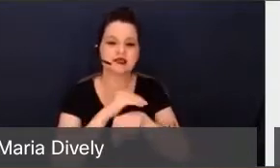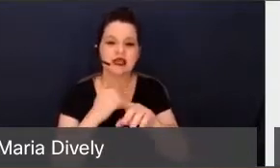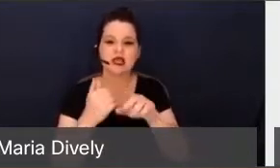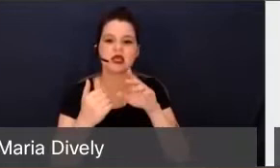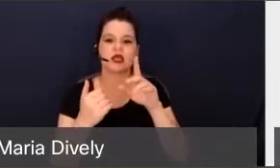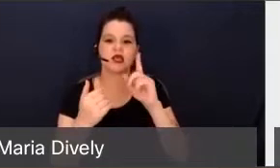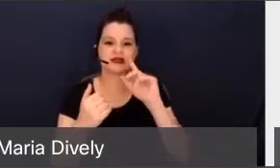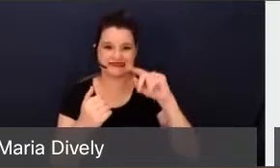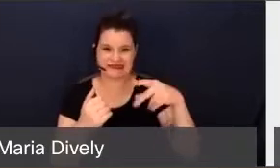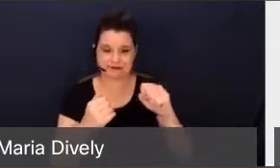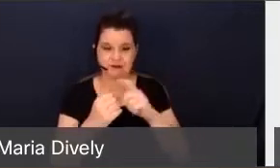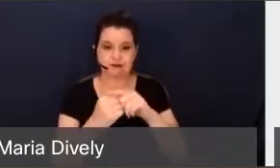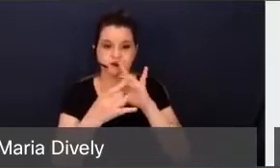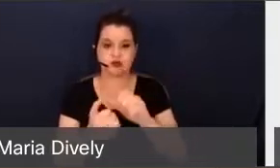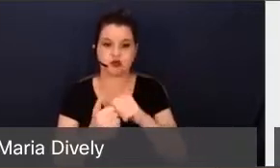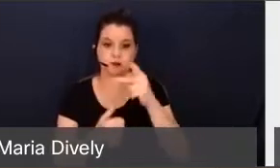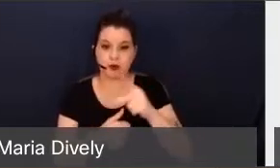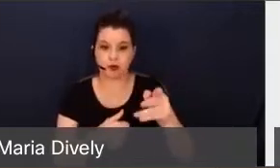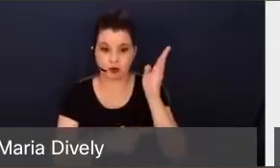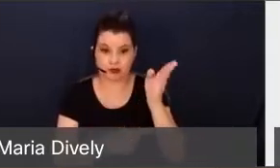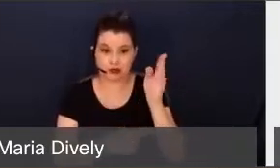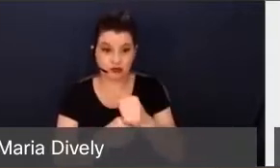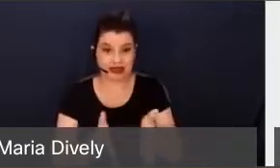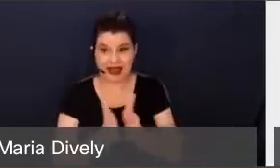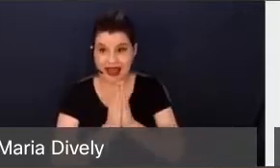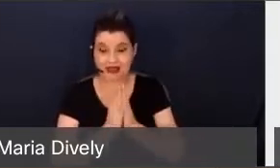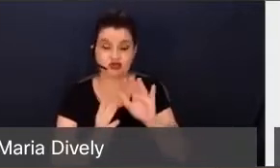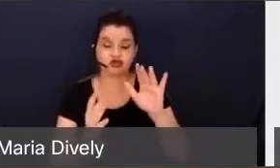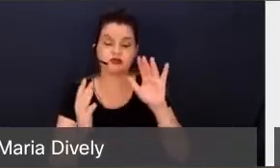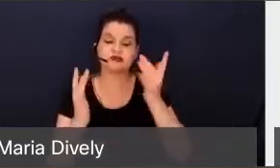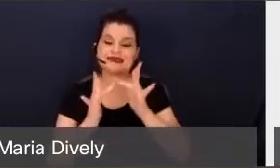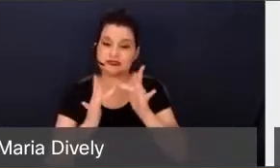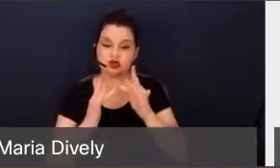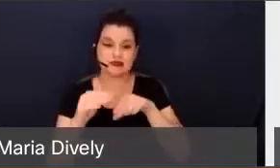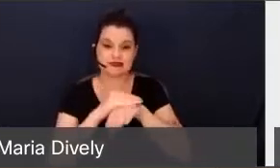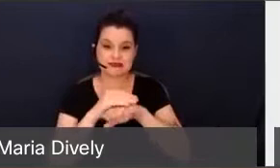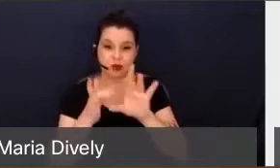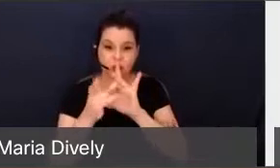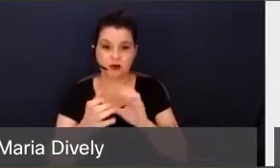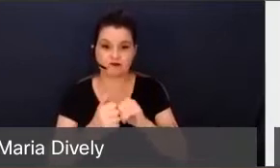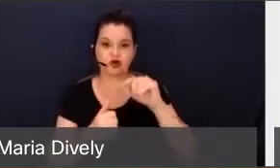um, tips about PowerPoint presentations. And you can ask your digital accessibility coordinator for a quick card.